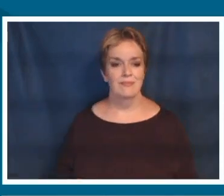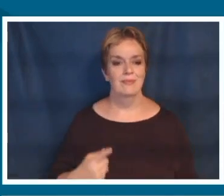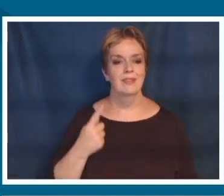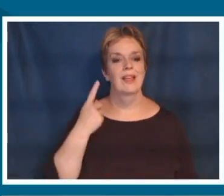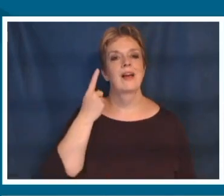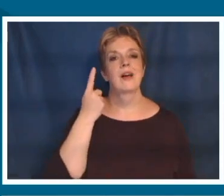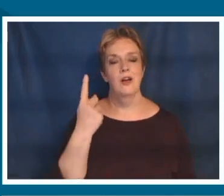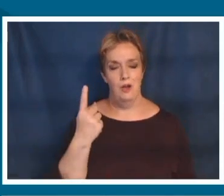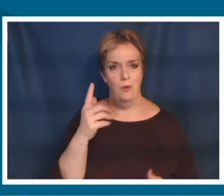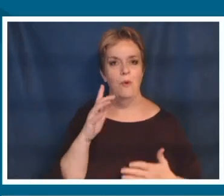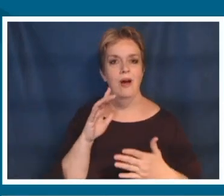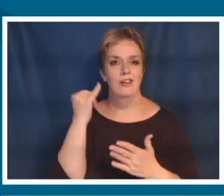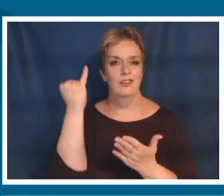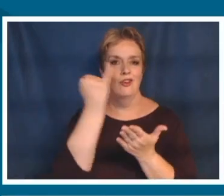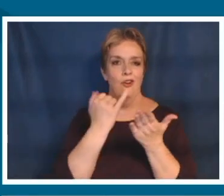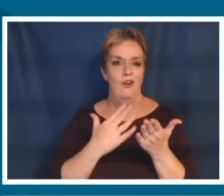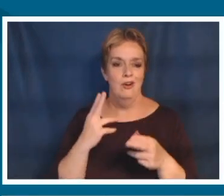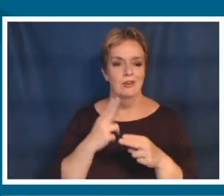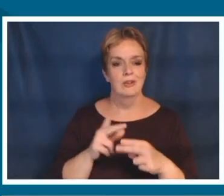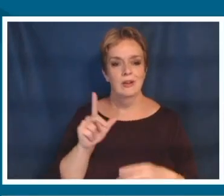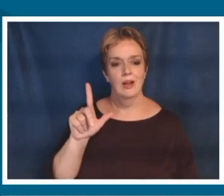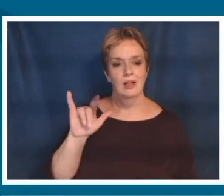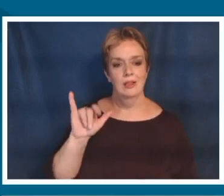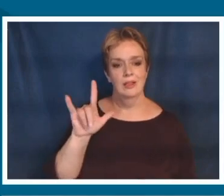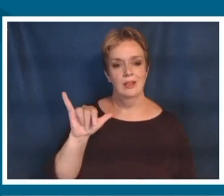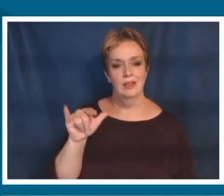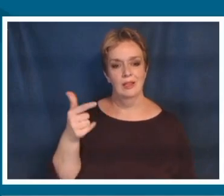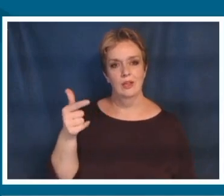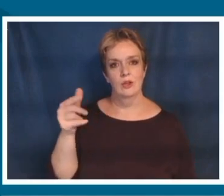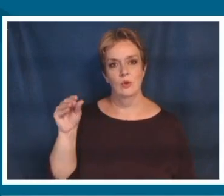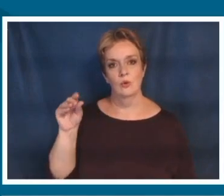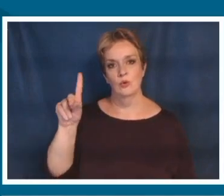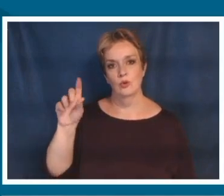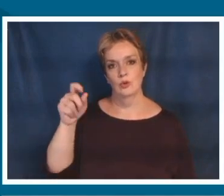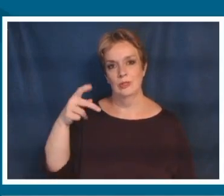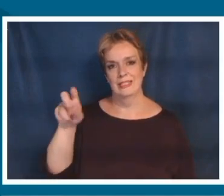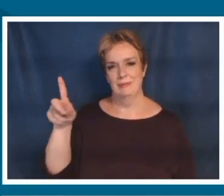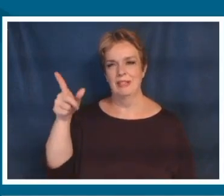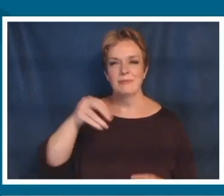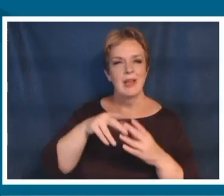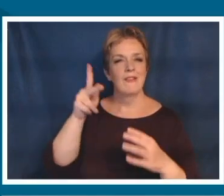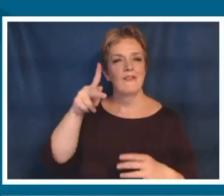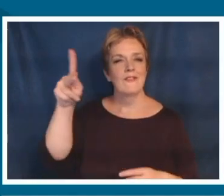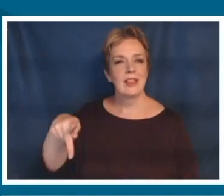she has this project called plaque to the future